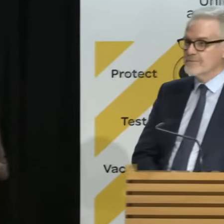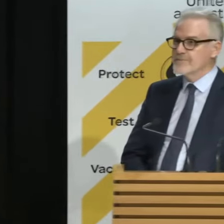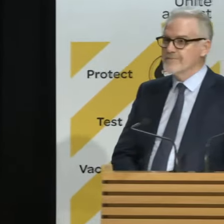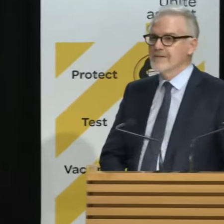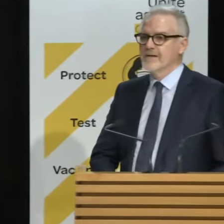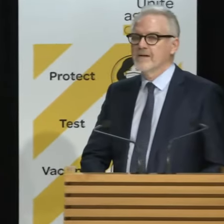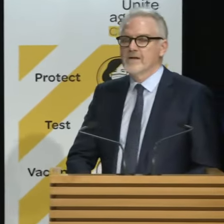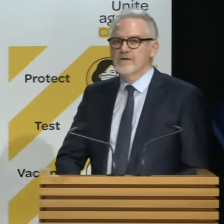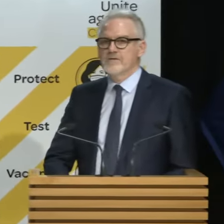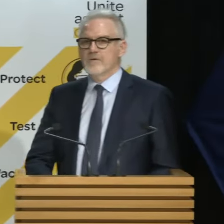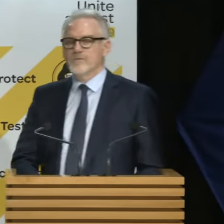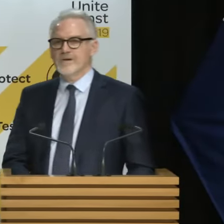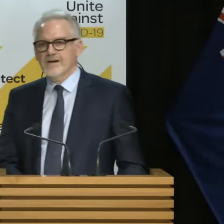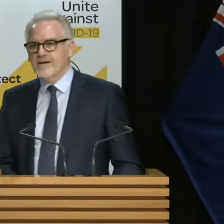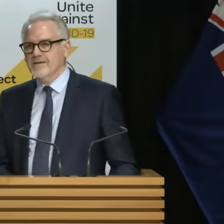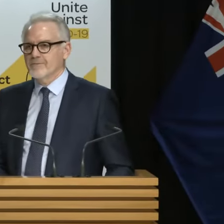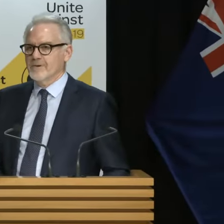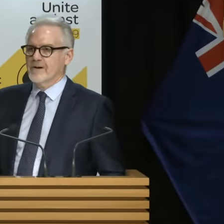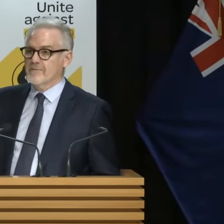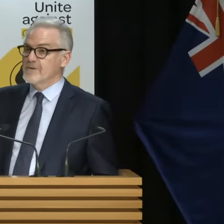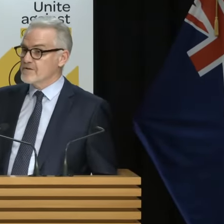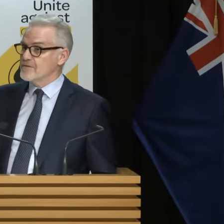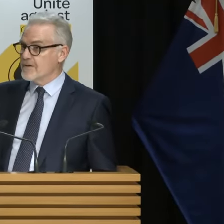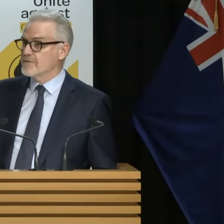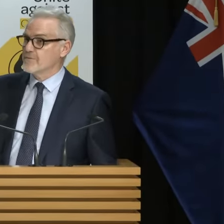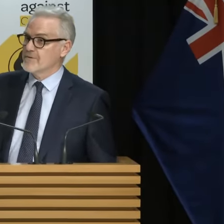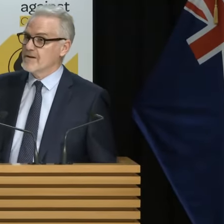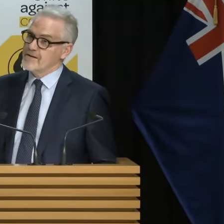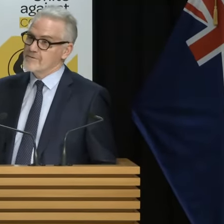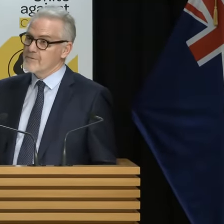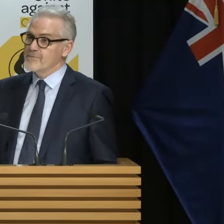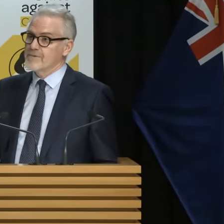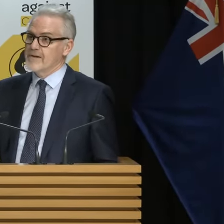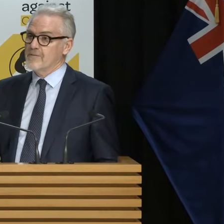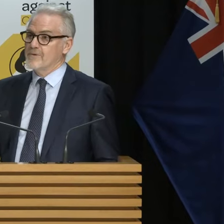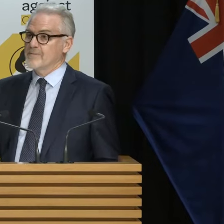report today, what is your role now in the coming weeks?